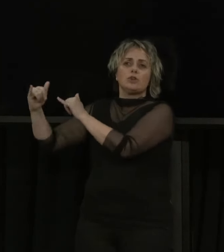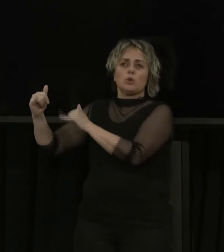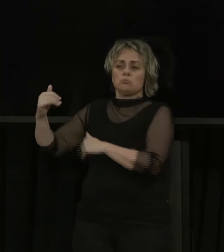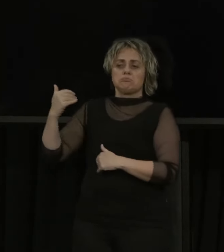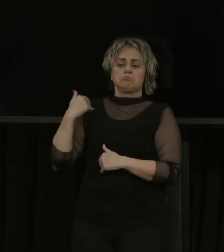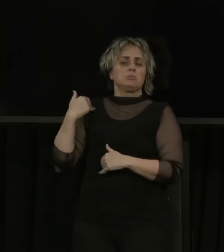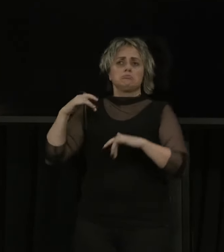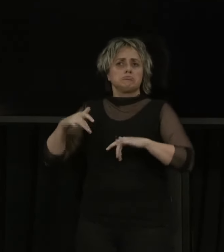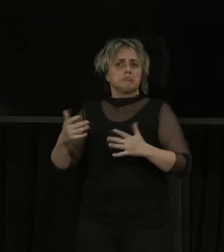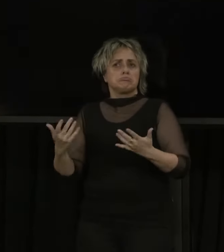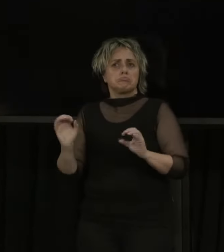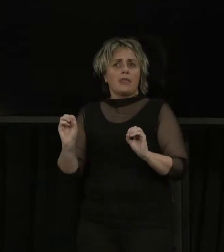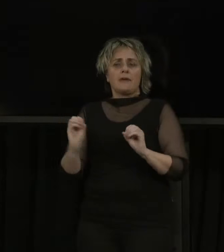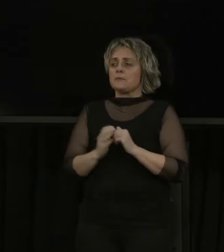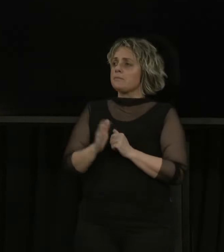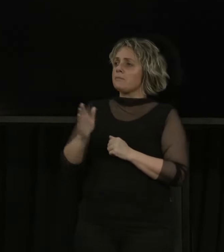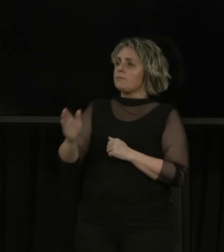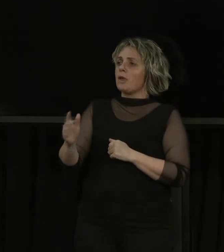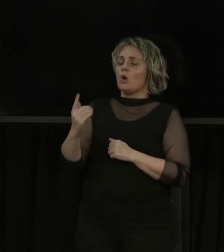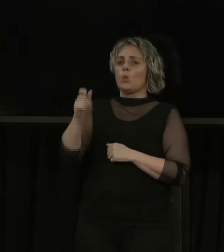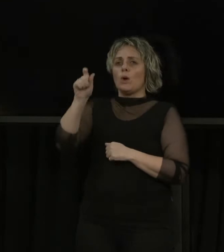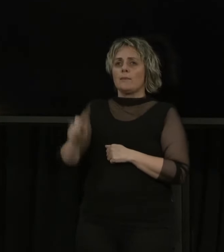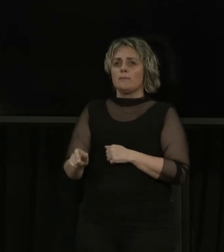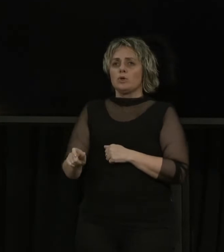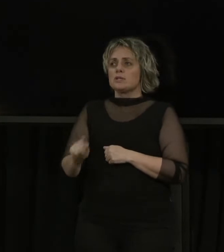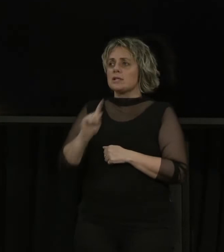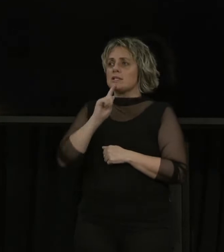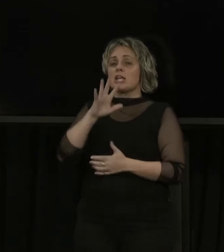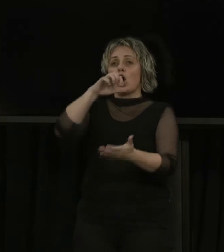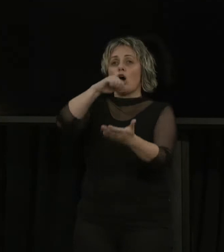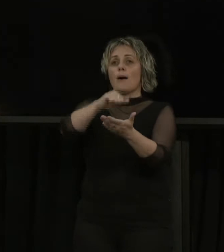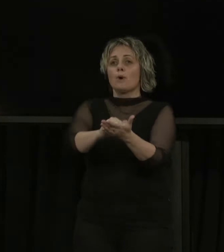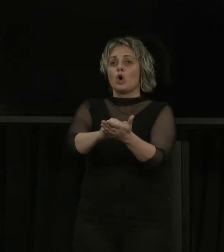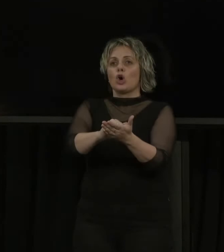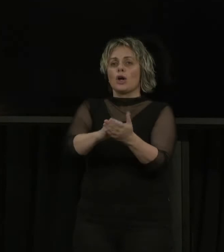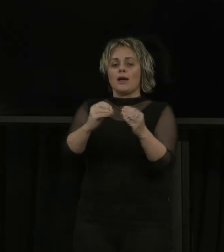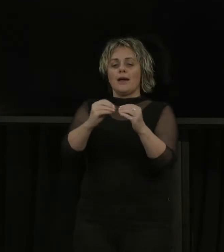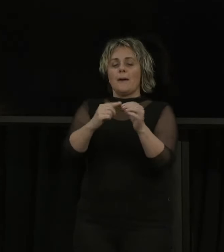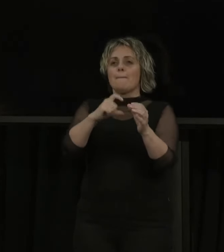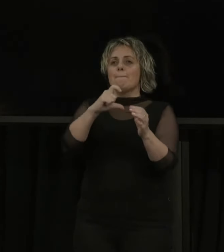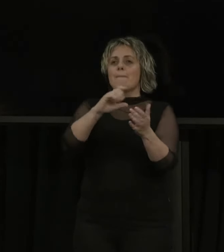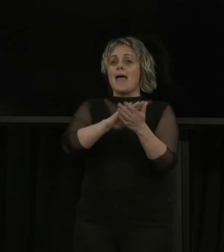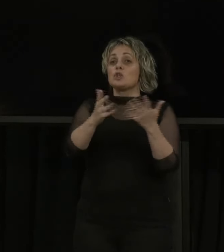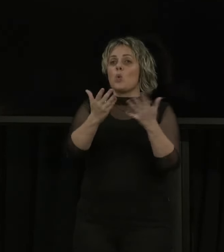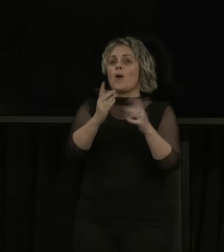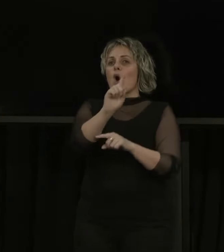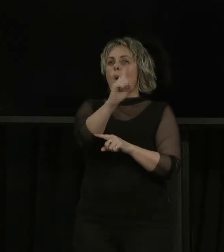the cases when we do 11:30 are still being interviewed. It